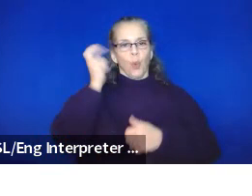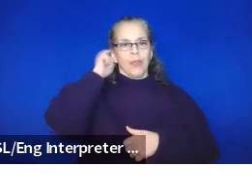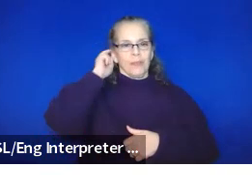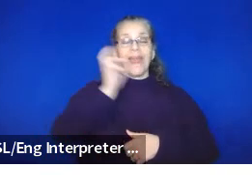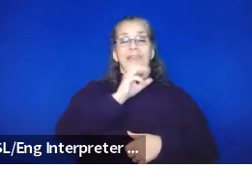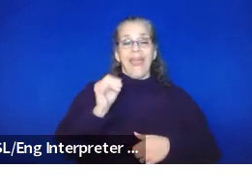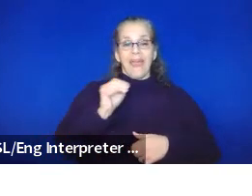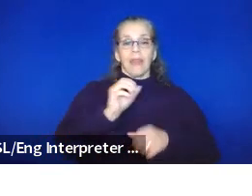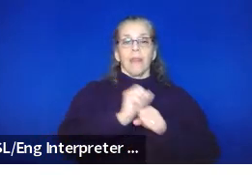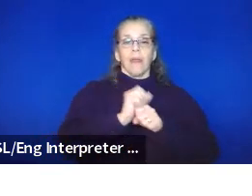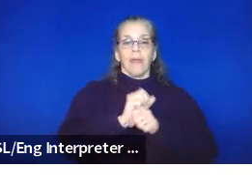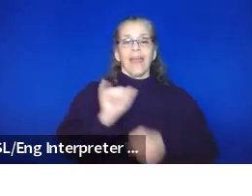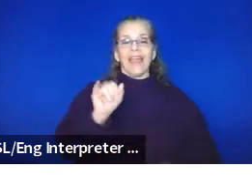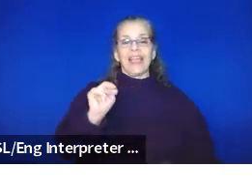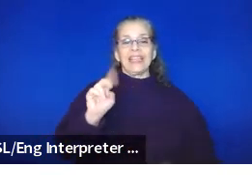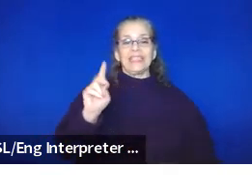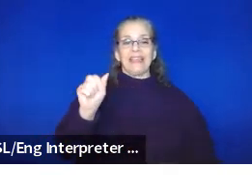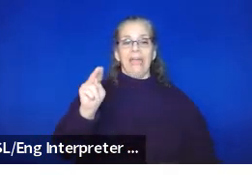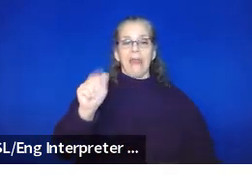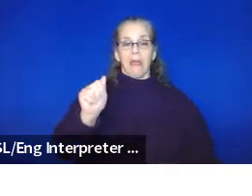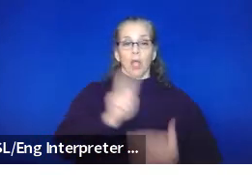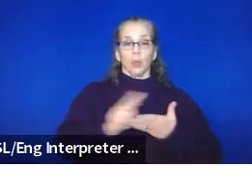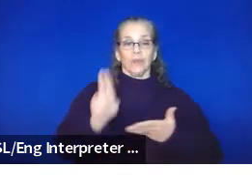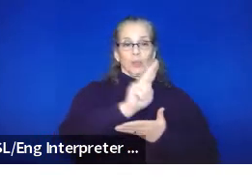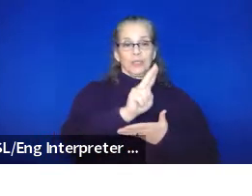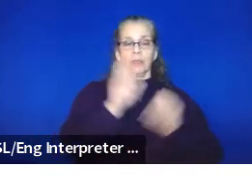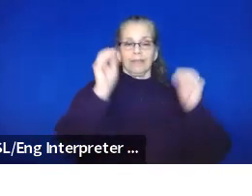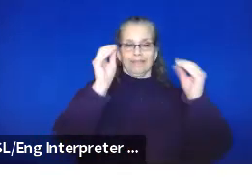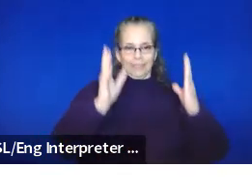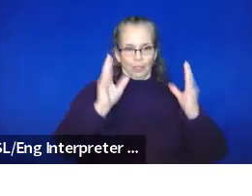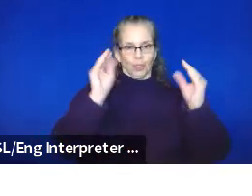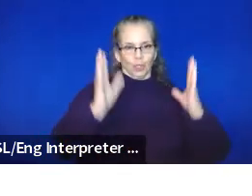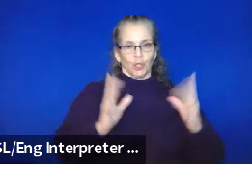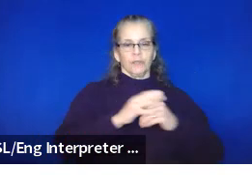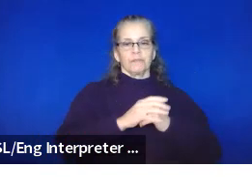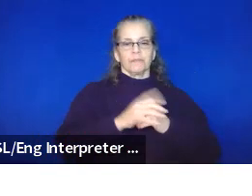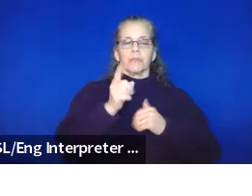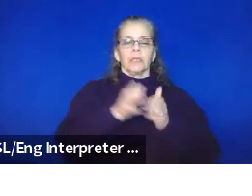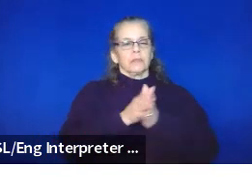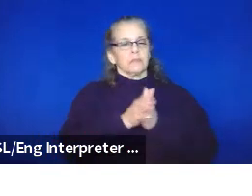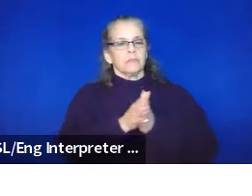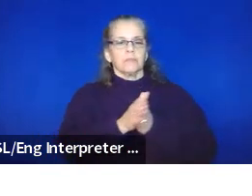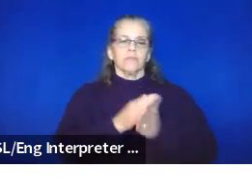He is passionate about using his journey as a deaf patient, surgeon auditory technologist